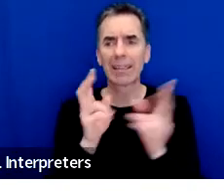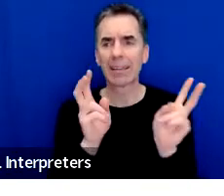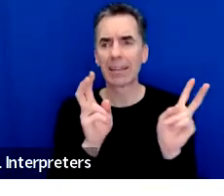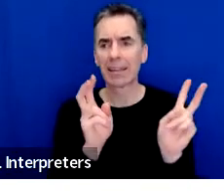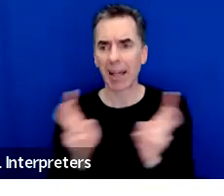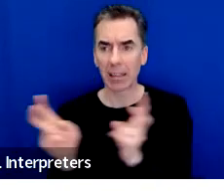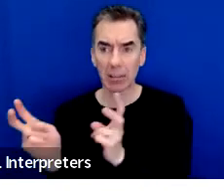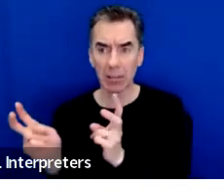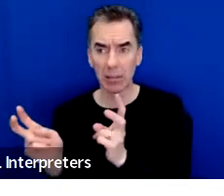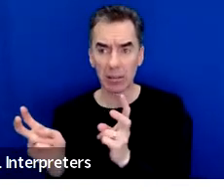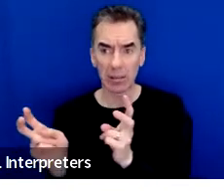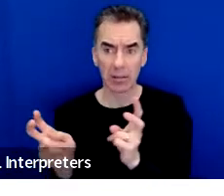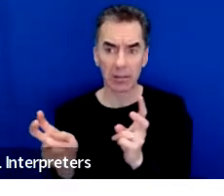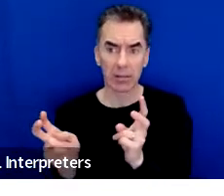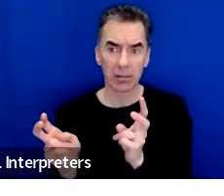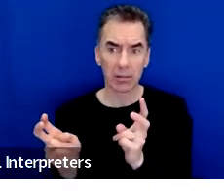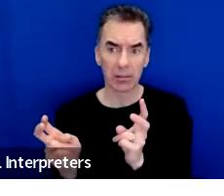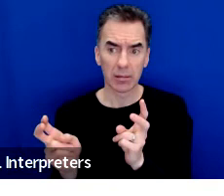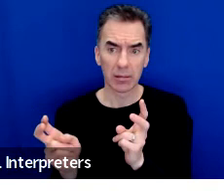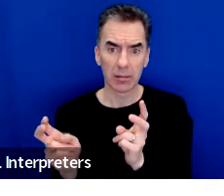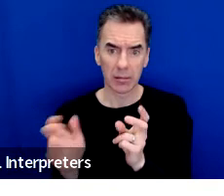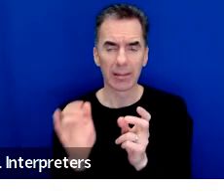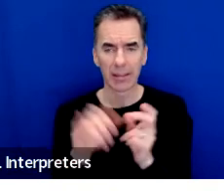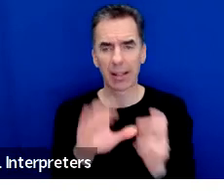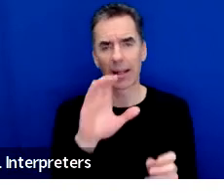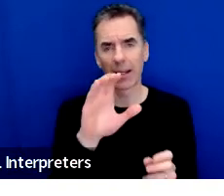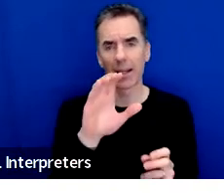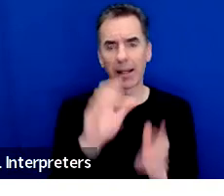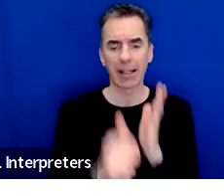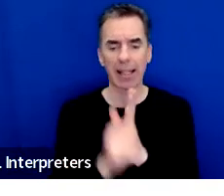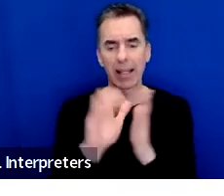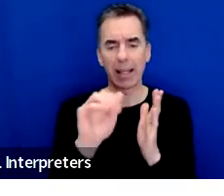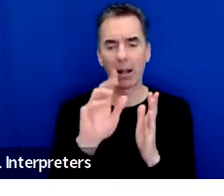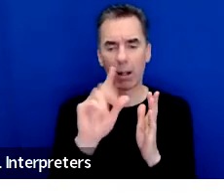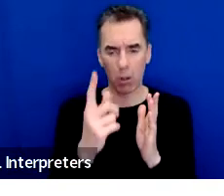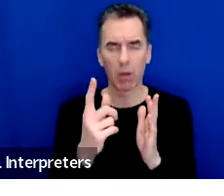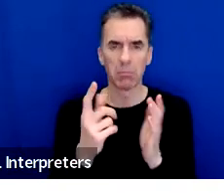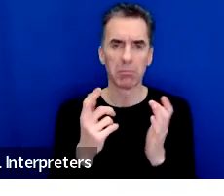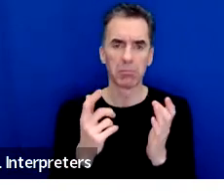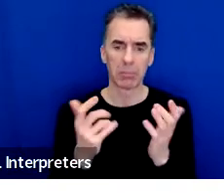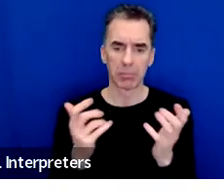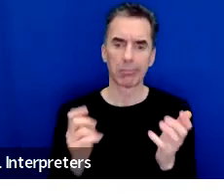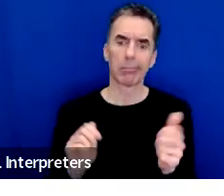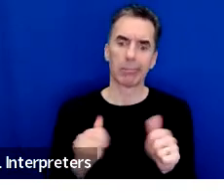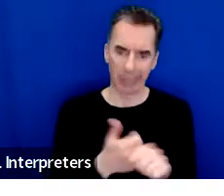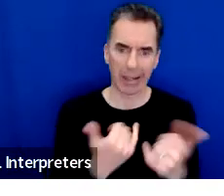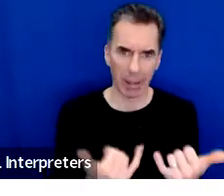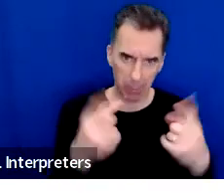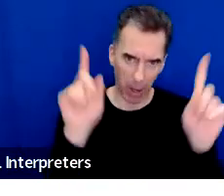And so this is the catalog is updated with those. So but I think, Sam, you can correct me if I'm wrong